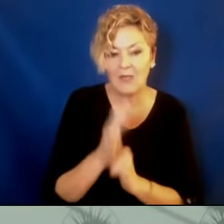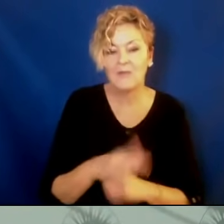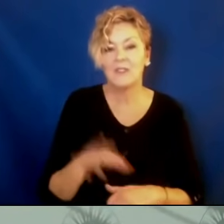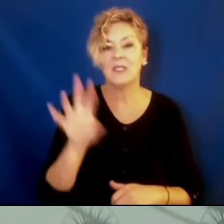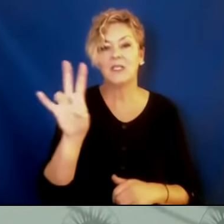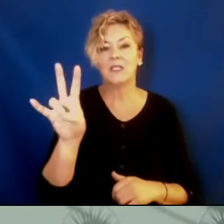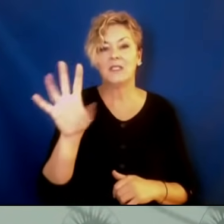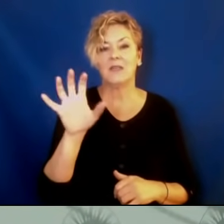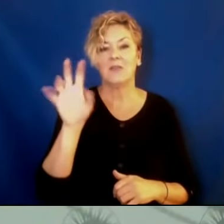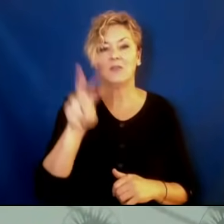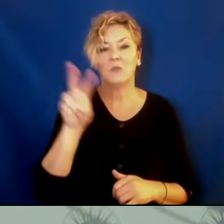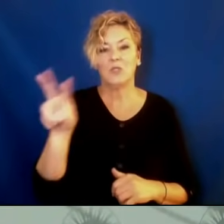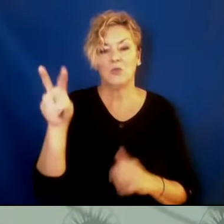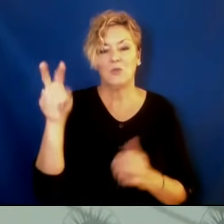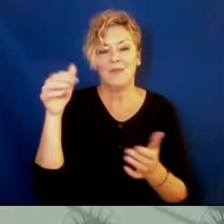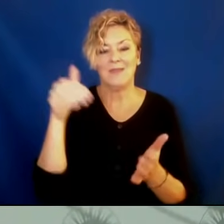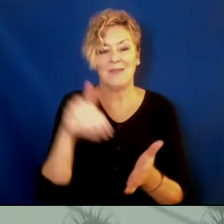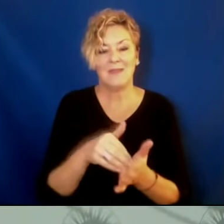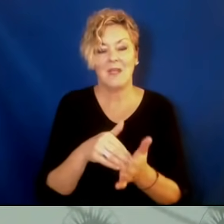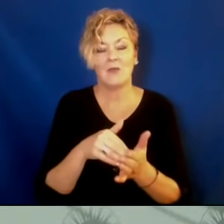49,266,652 surgical procedure mask,